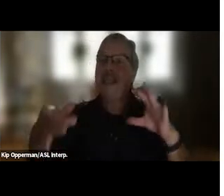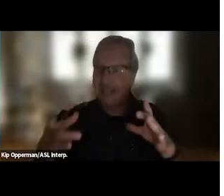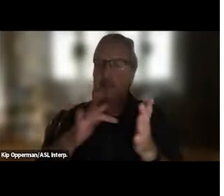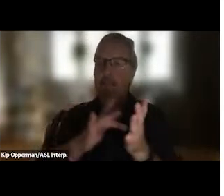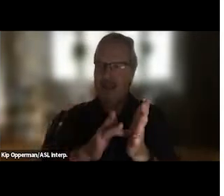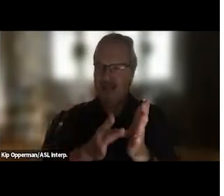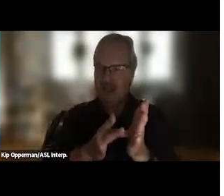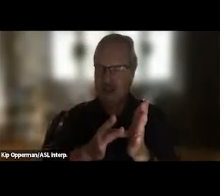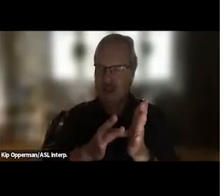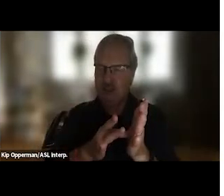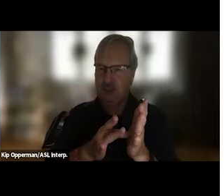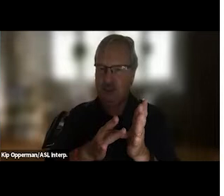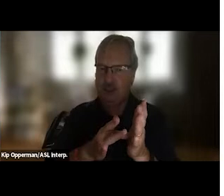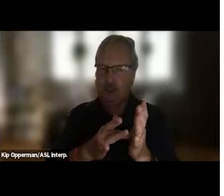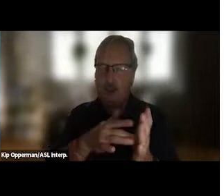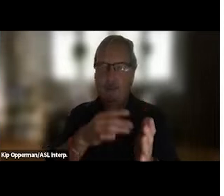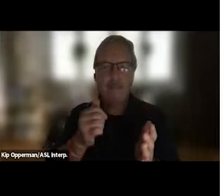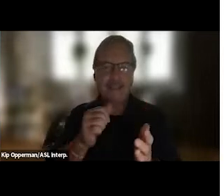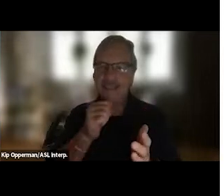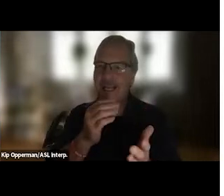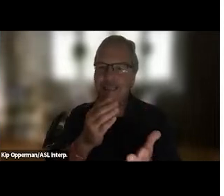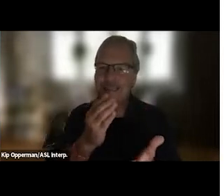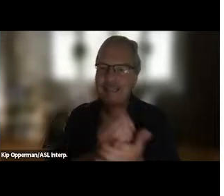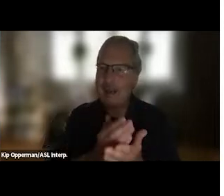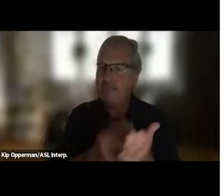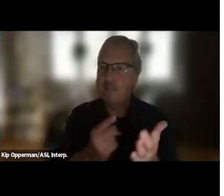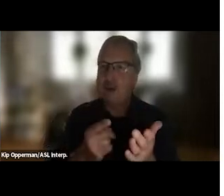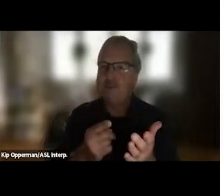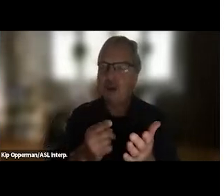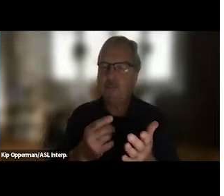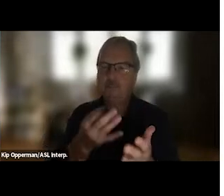because it doesn't stop somebody from taking the opioid